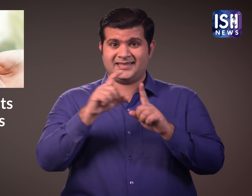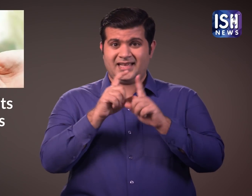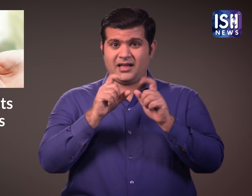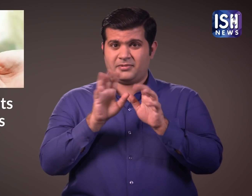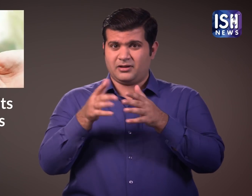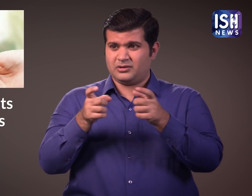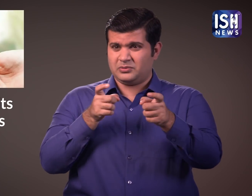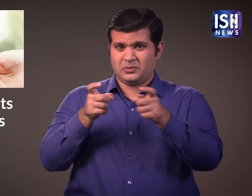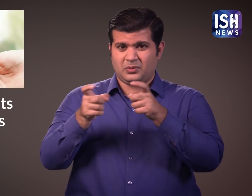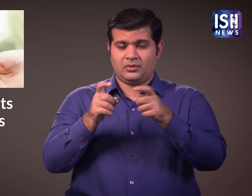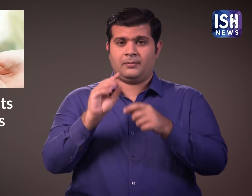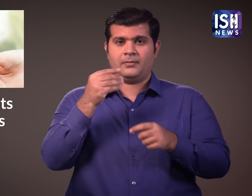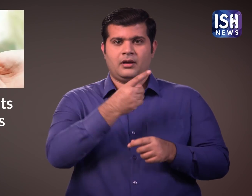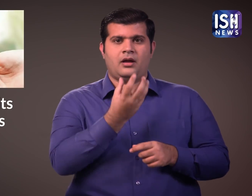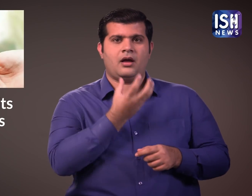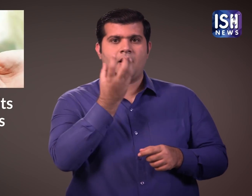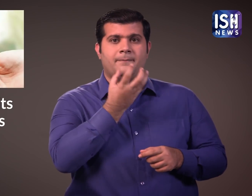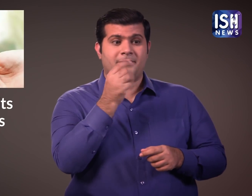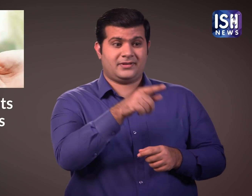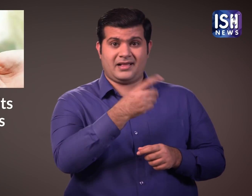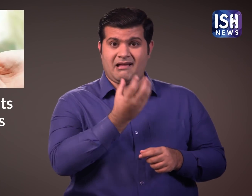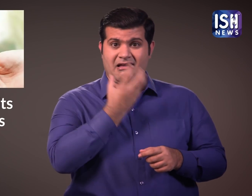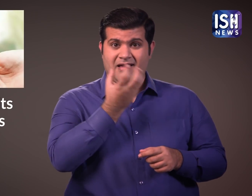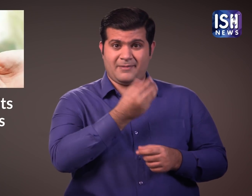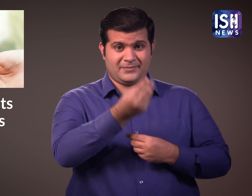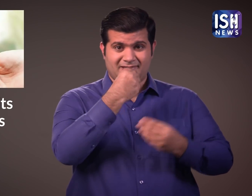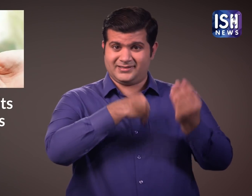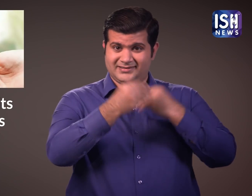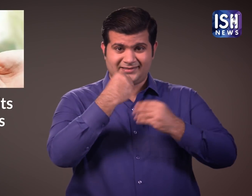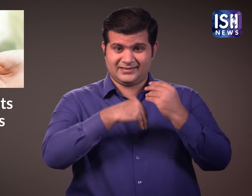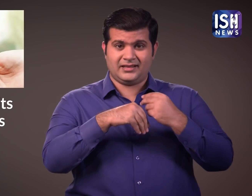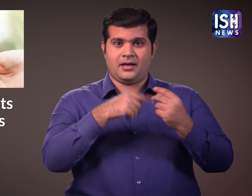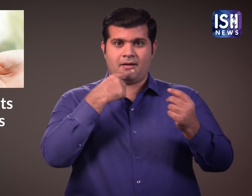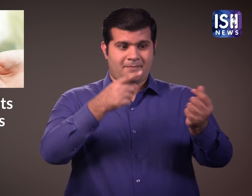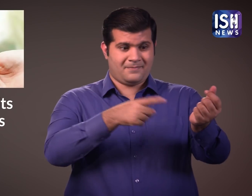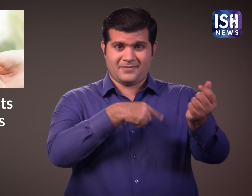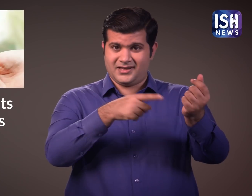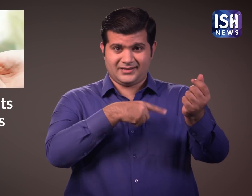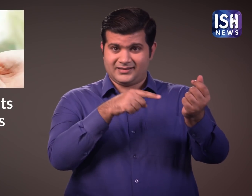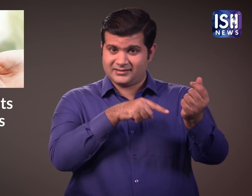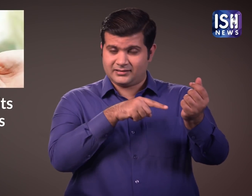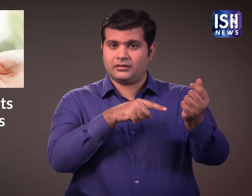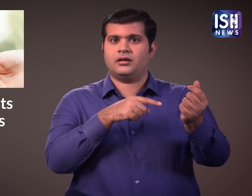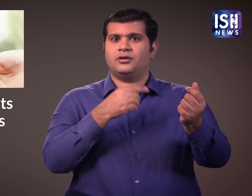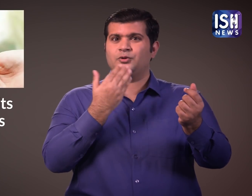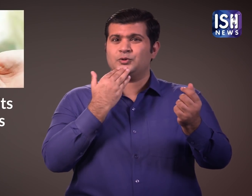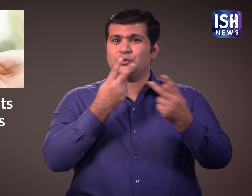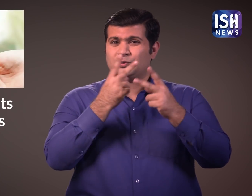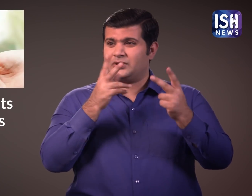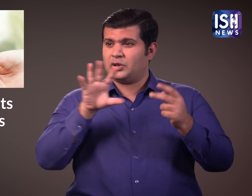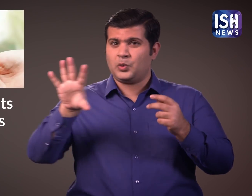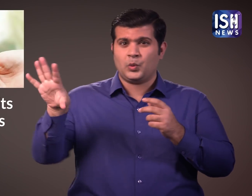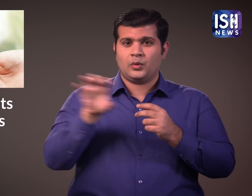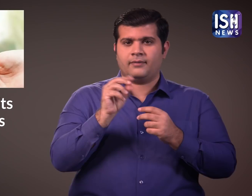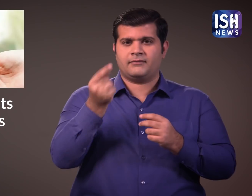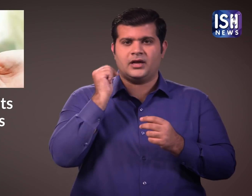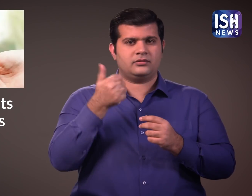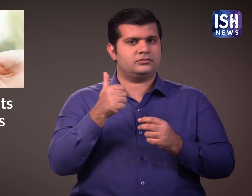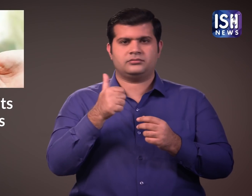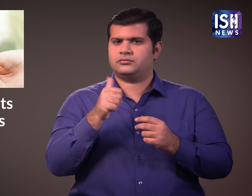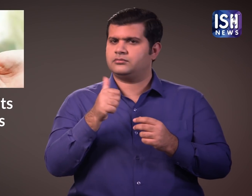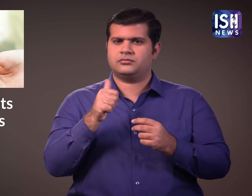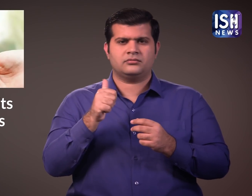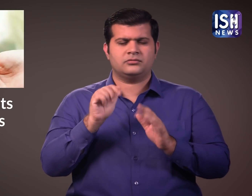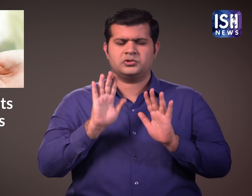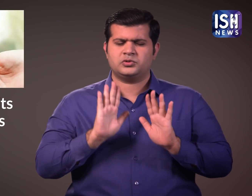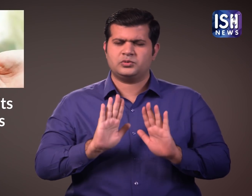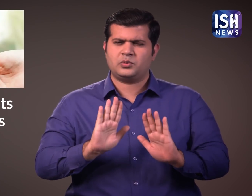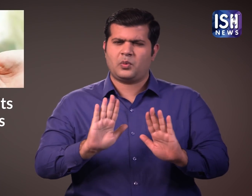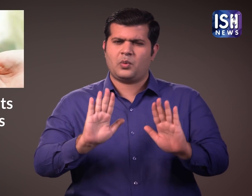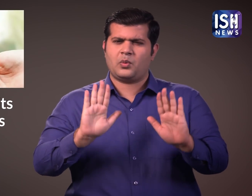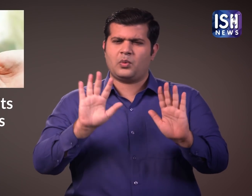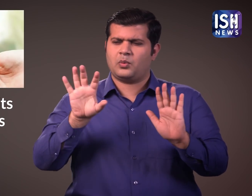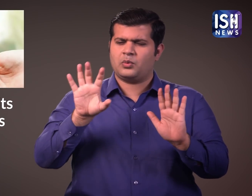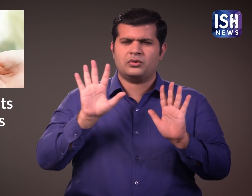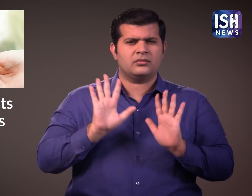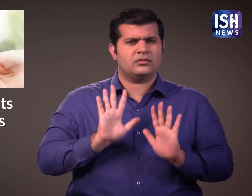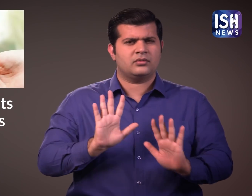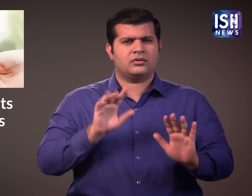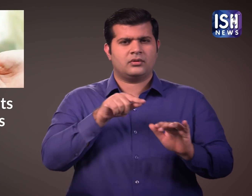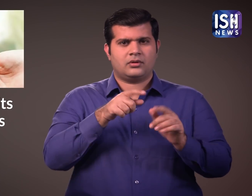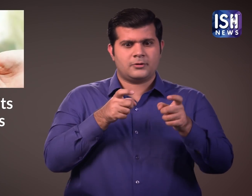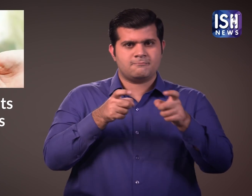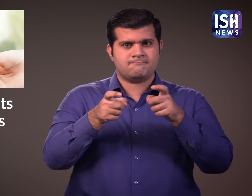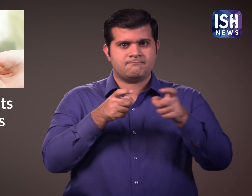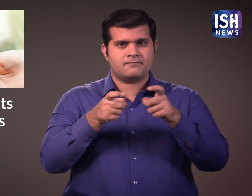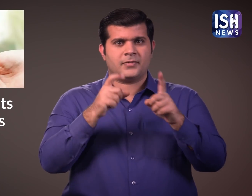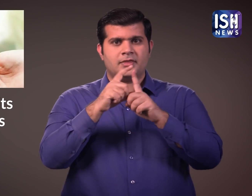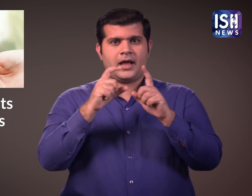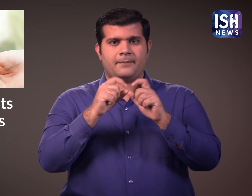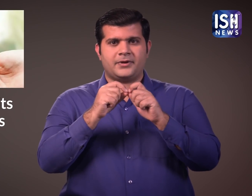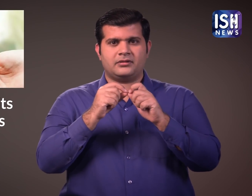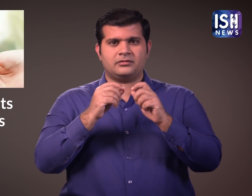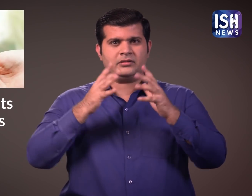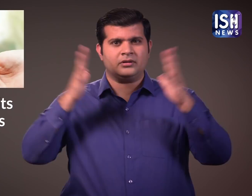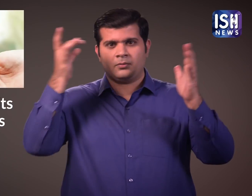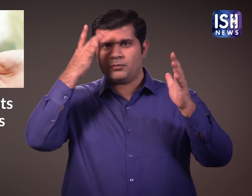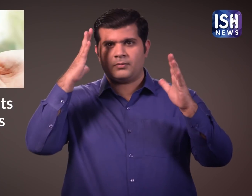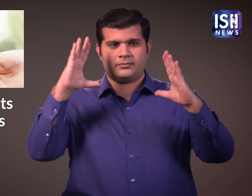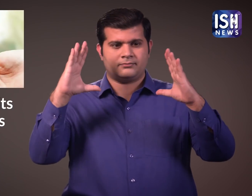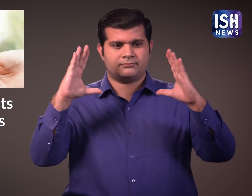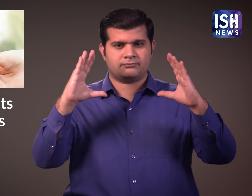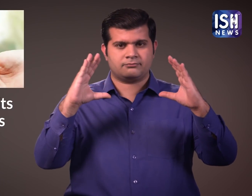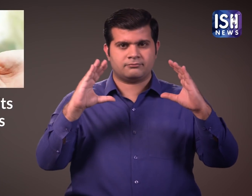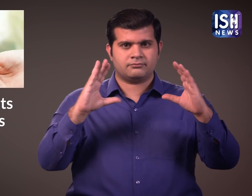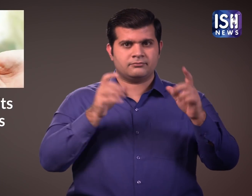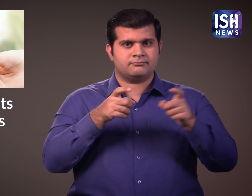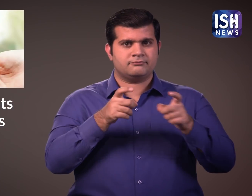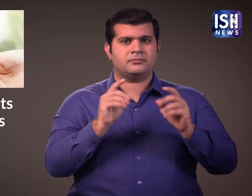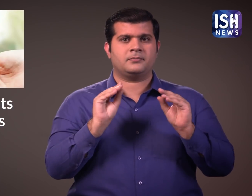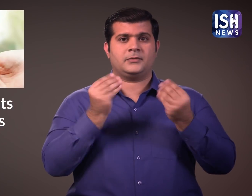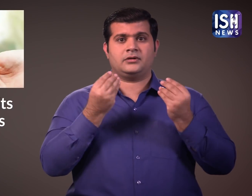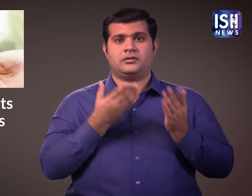Apples can help slow the absorption of sugar into the bloodstream and may improve blood sugar levels.